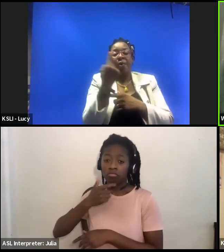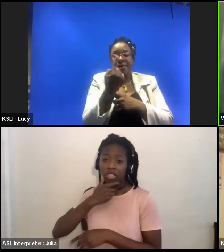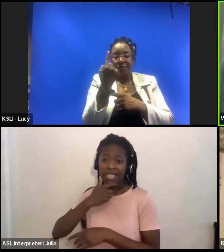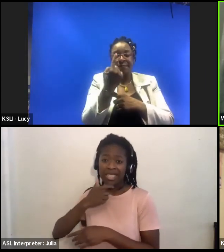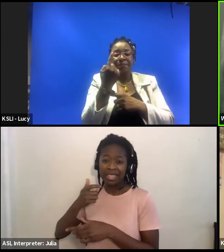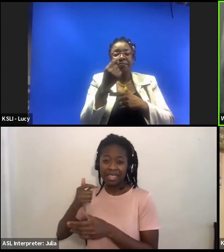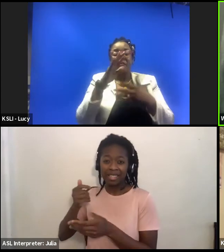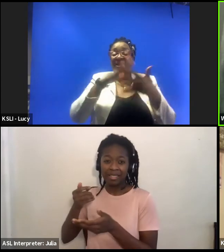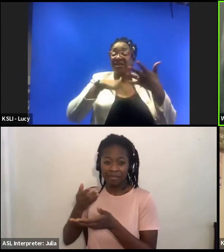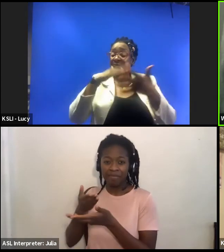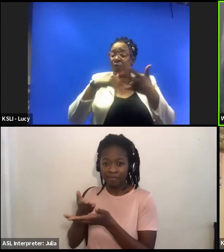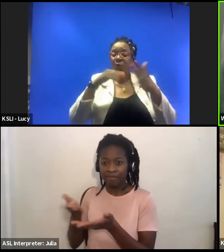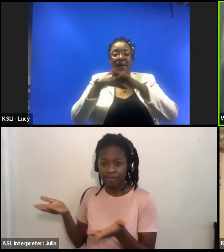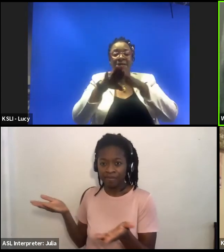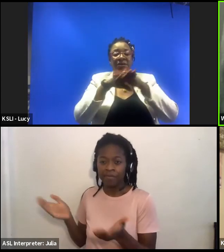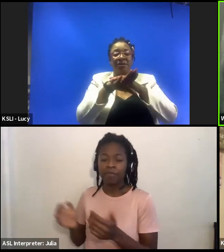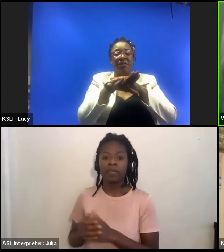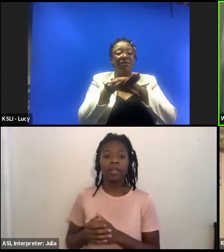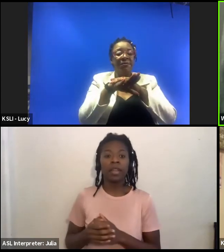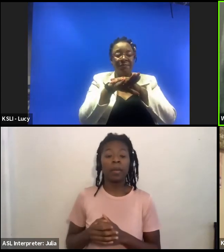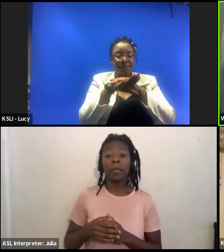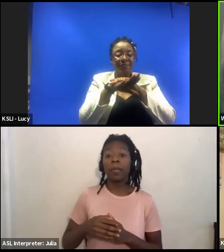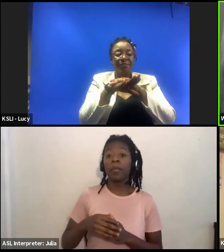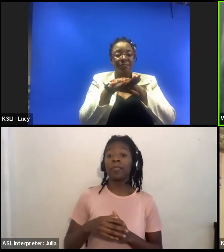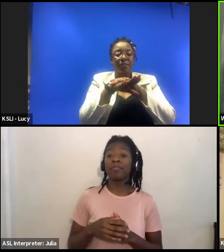Playwriting hadn't opened up. So...